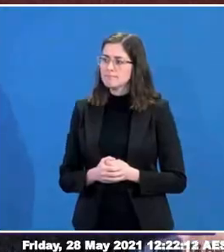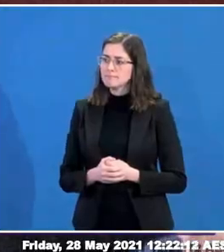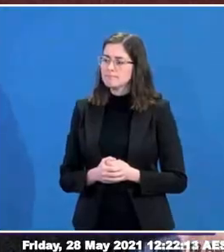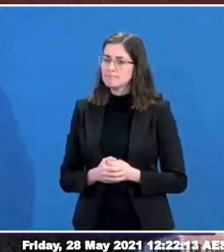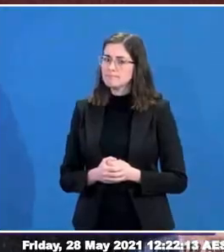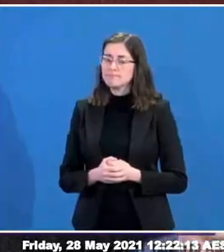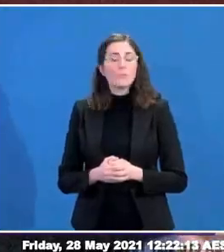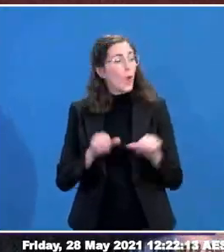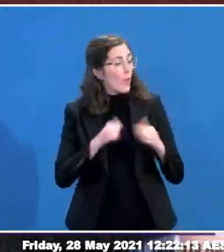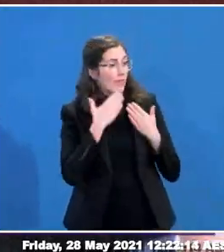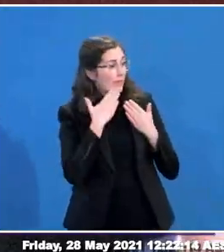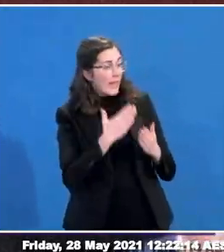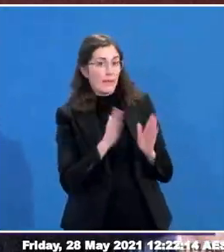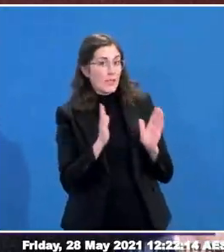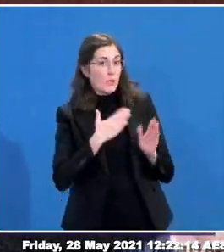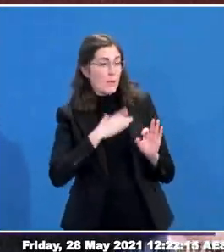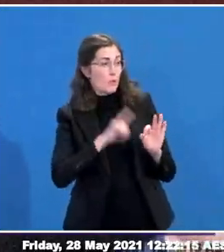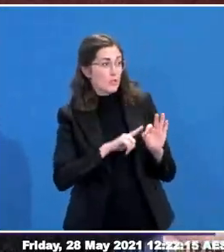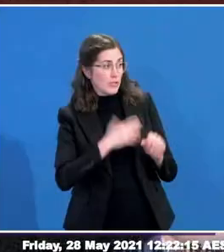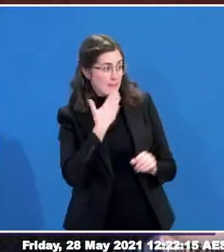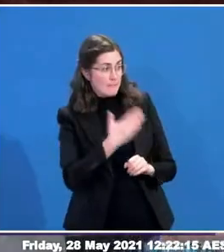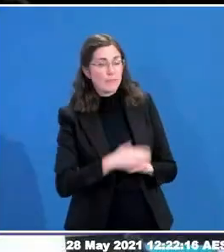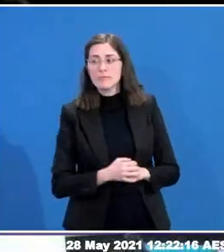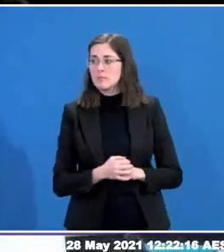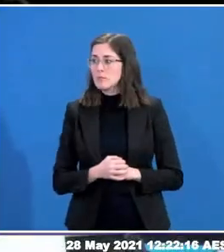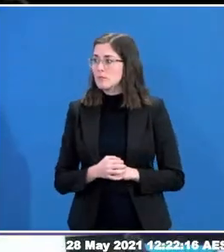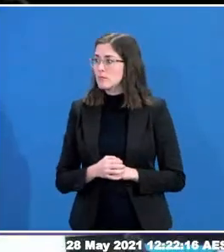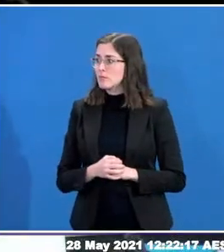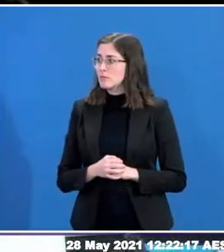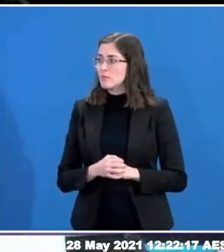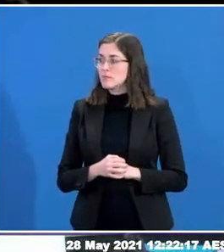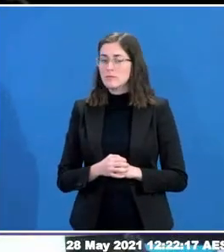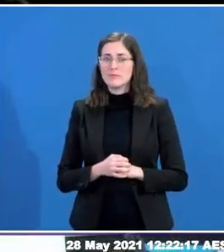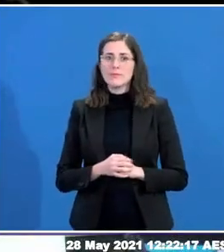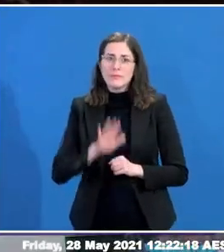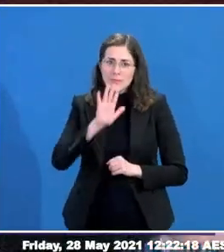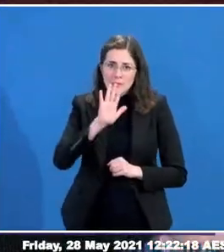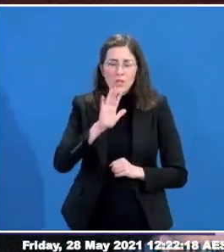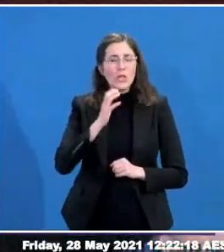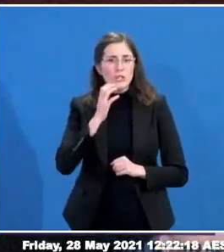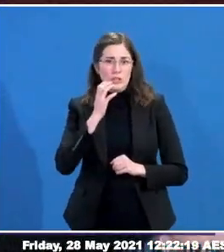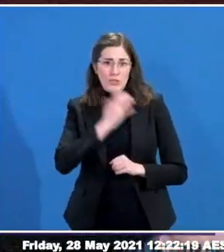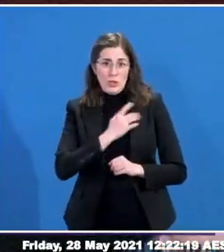Thank you. I have no further questions. Thank you. There is one matter arising. Sorry, in relation to that document.